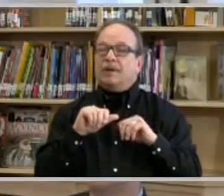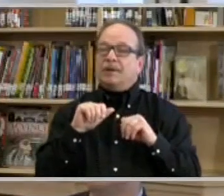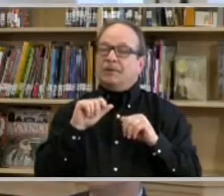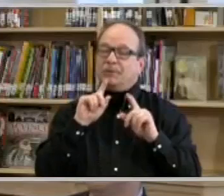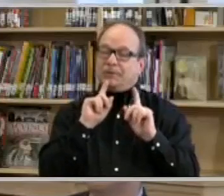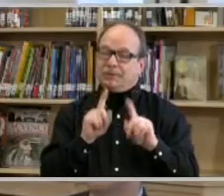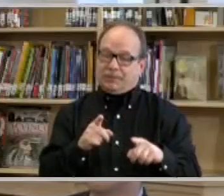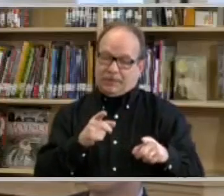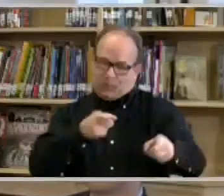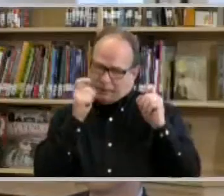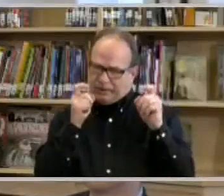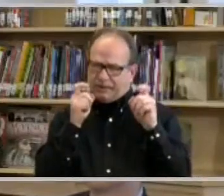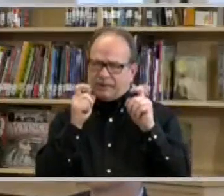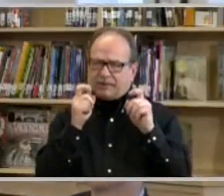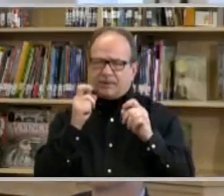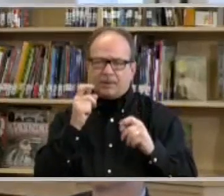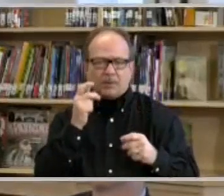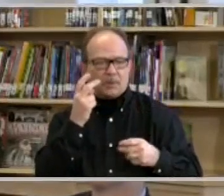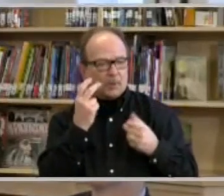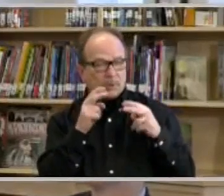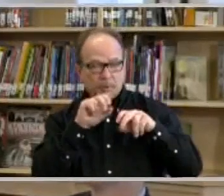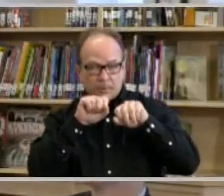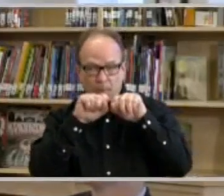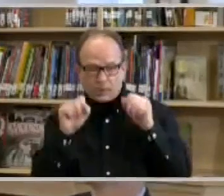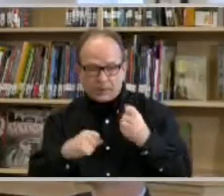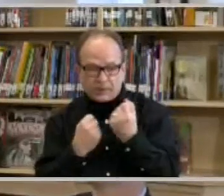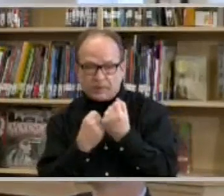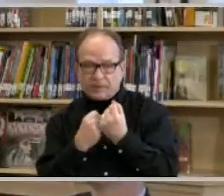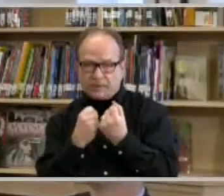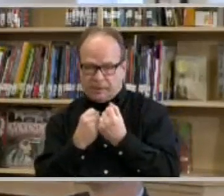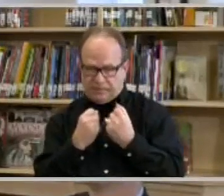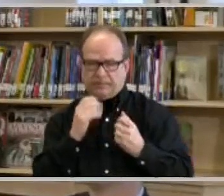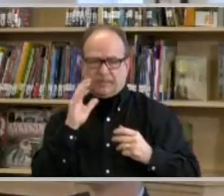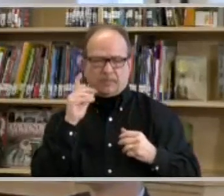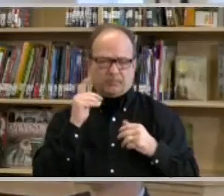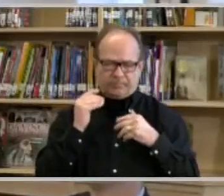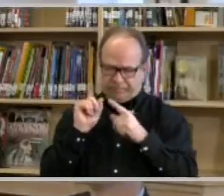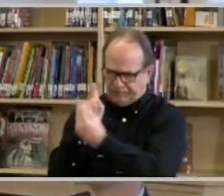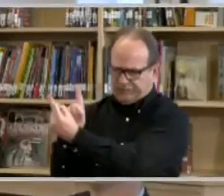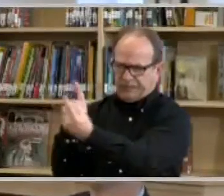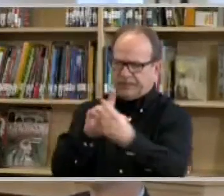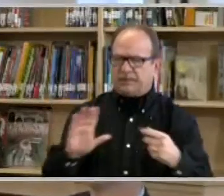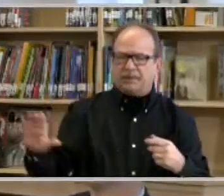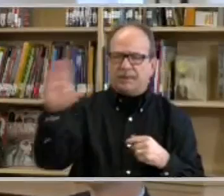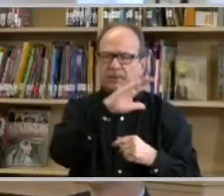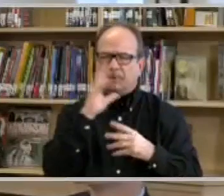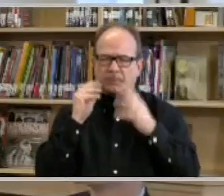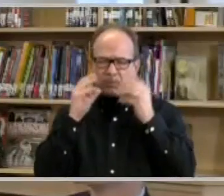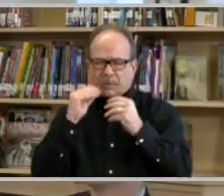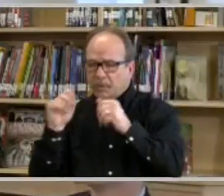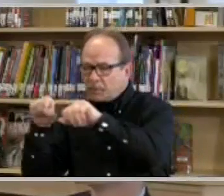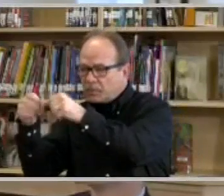LAUNCHED A RAPID RESPONSE